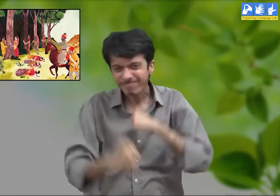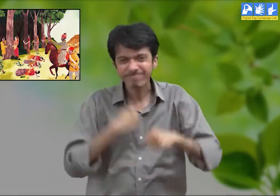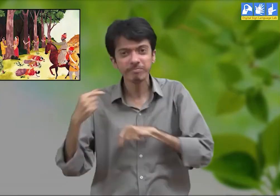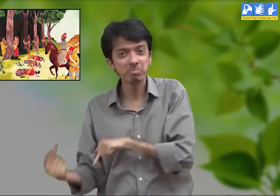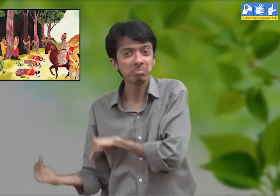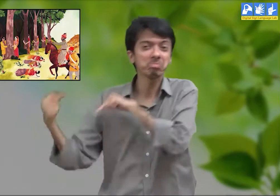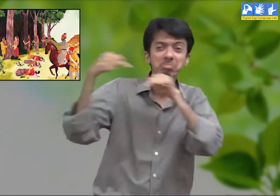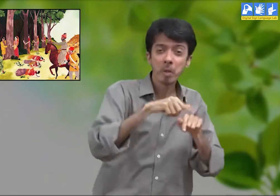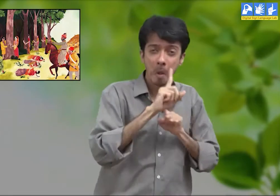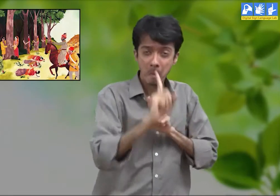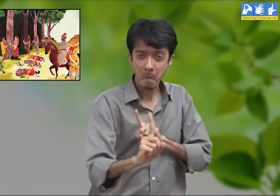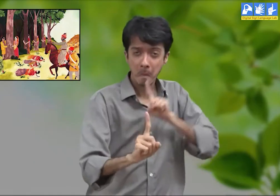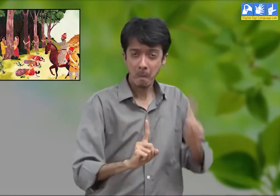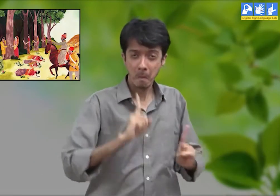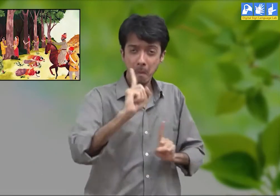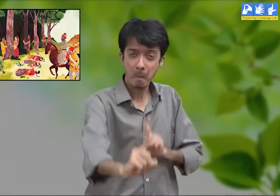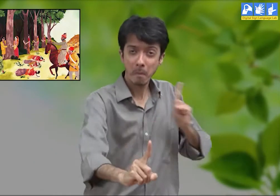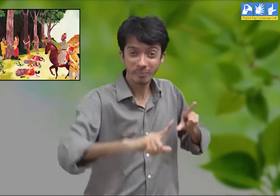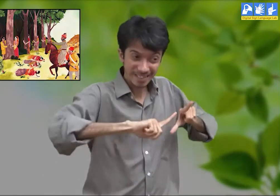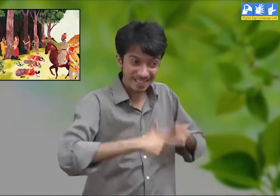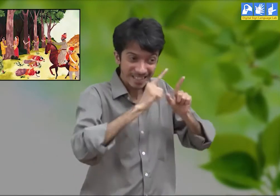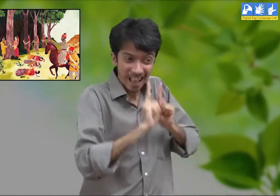The Bishnoi villagers did the same thing.